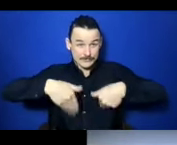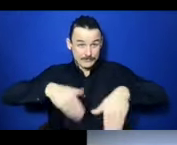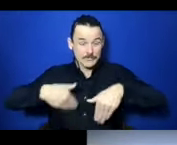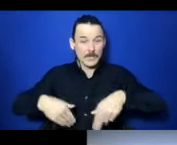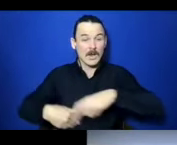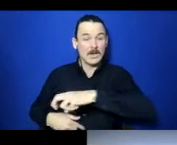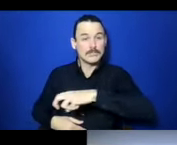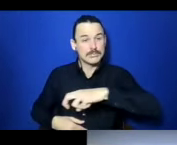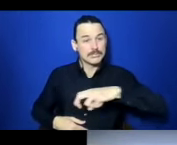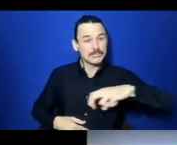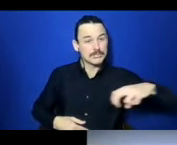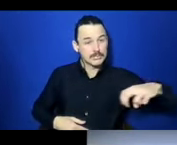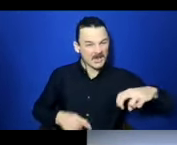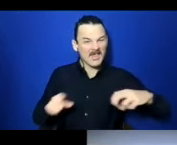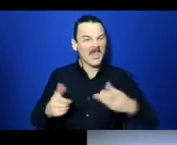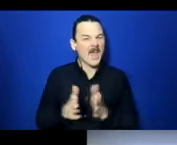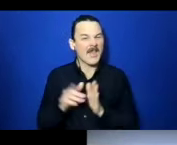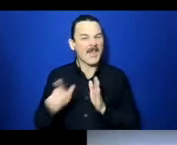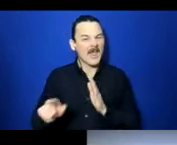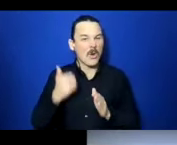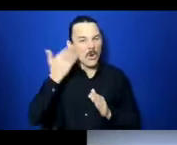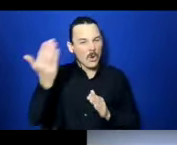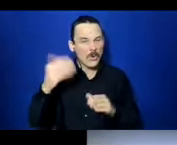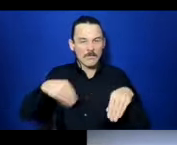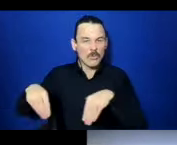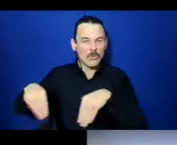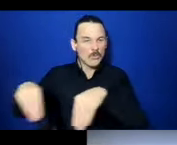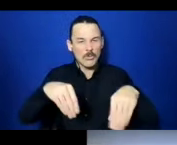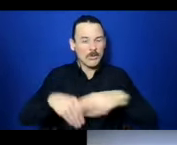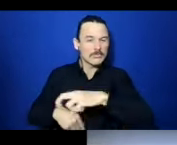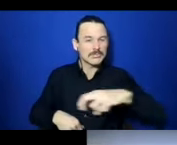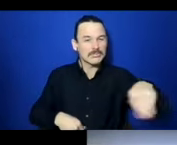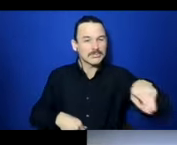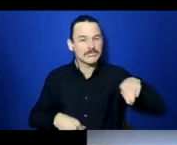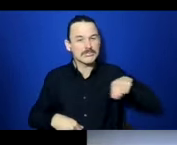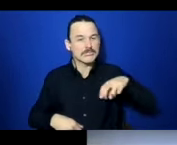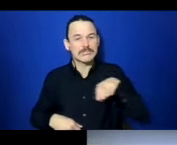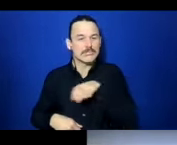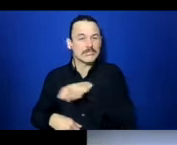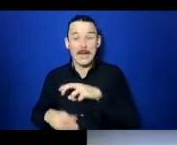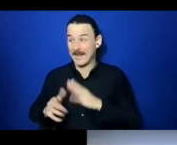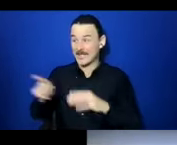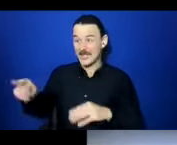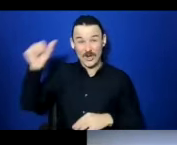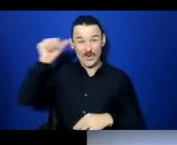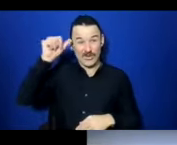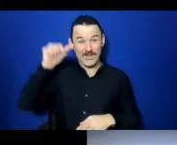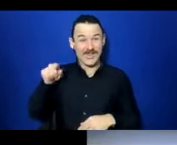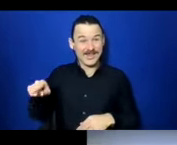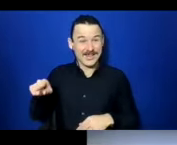so she already knew that this algorithm actually had a bias against her good friend and potentially